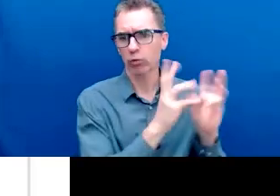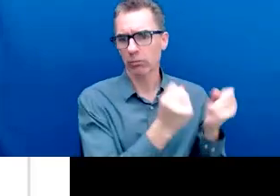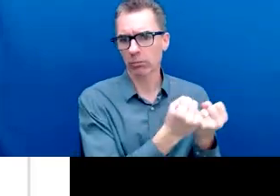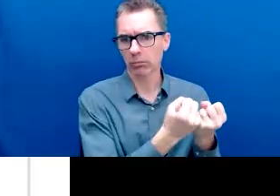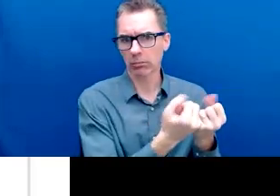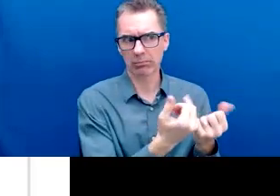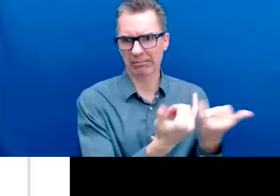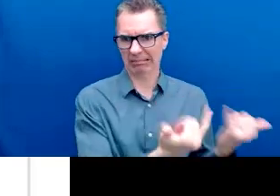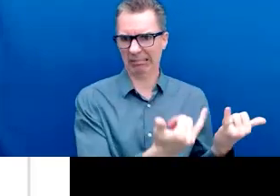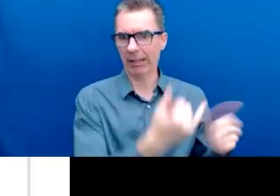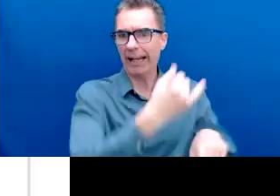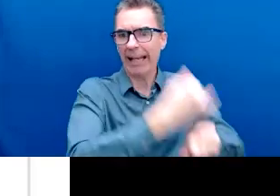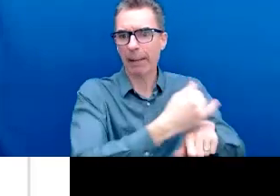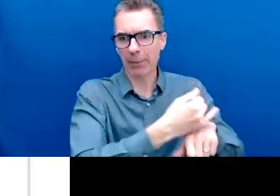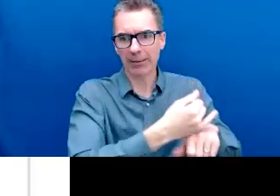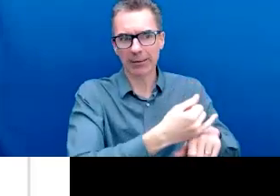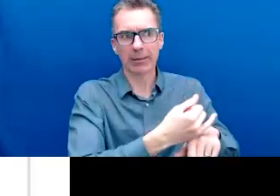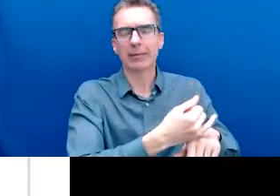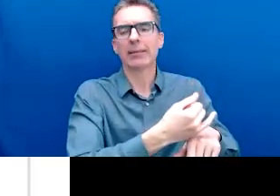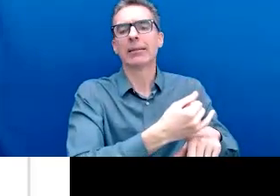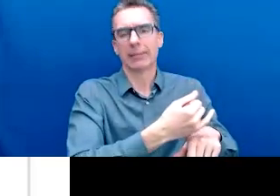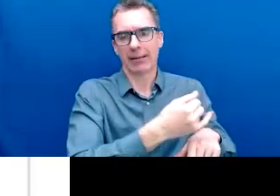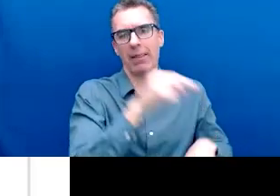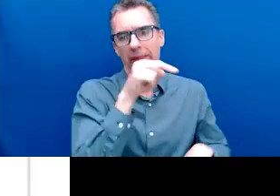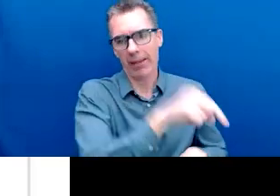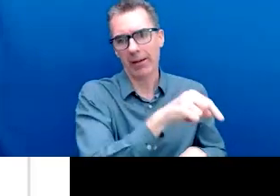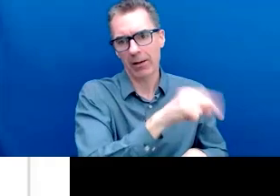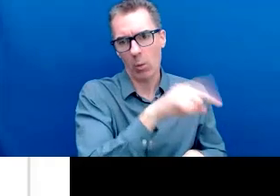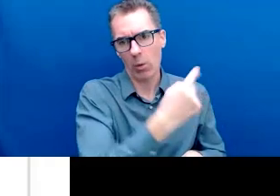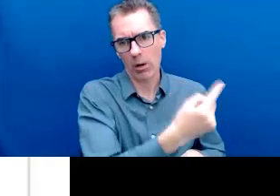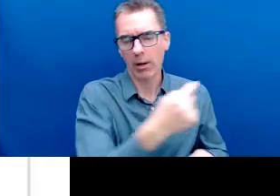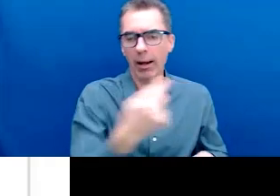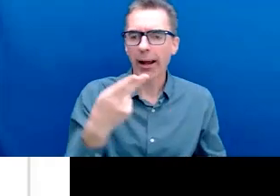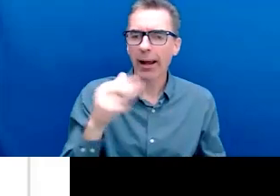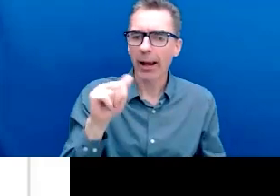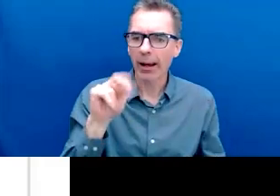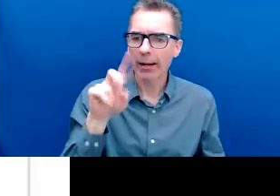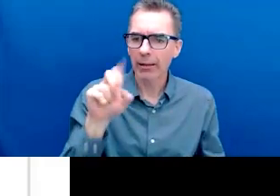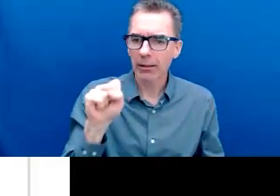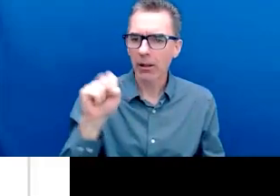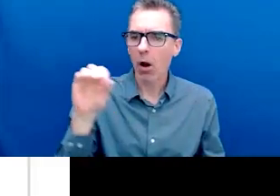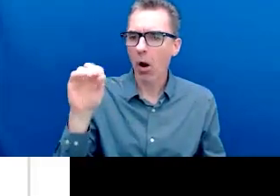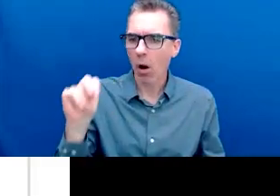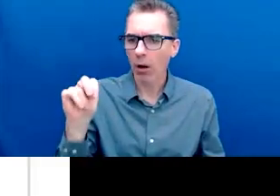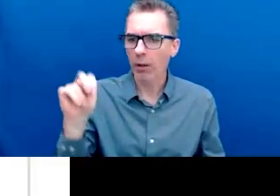It's on campus only, called Hands-on Data. And that's at 1:00.